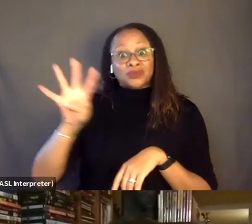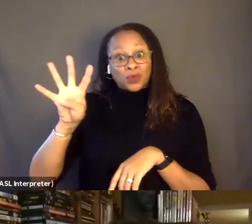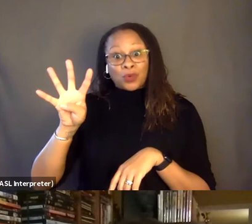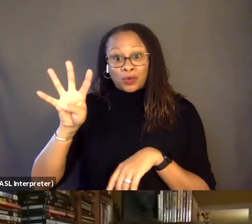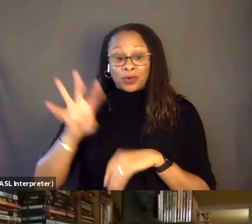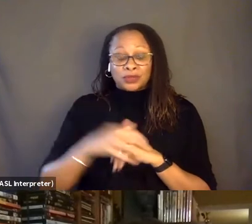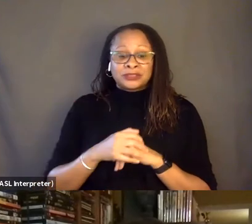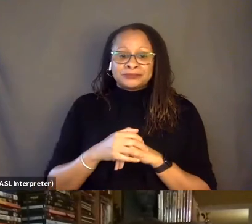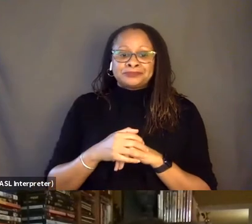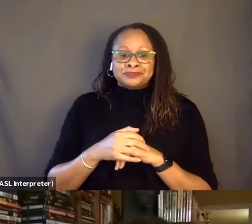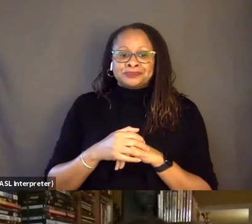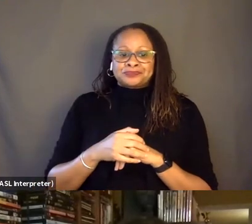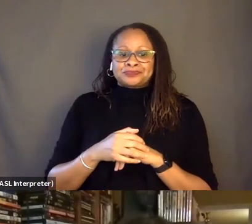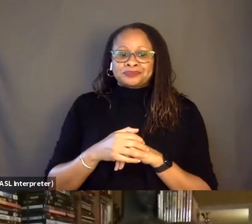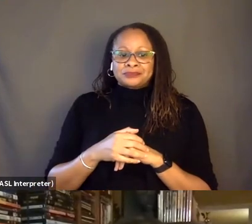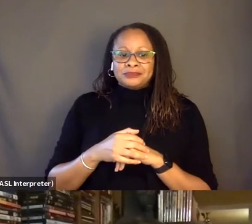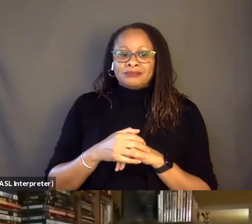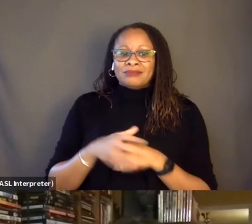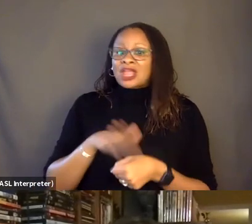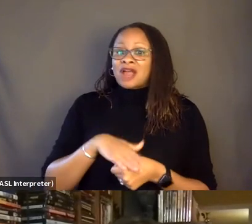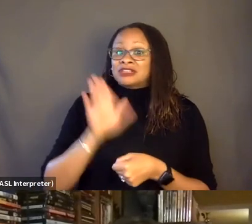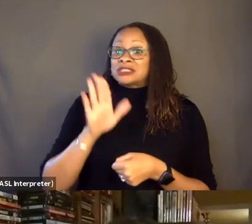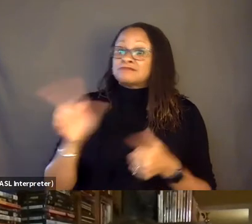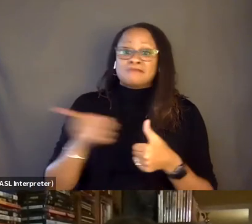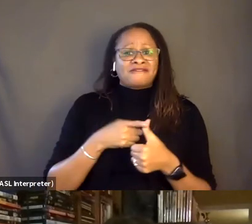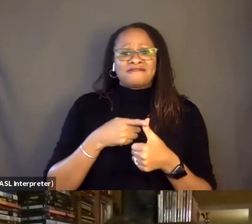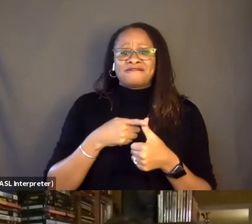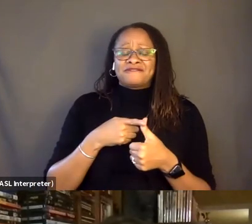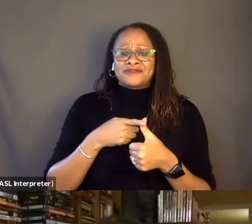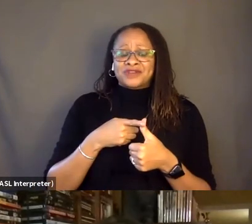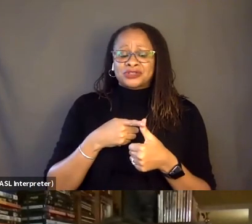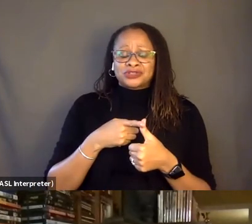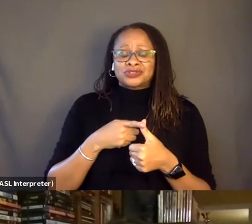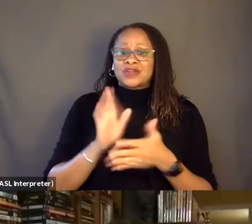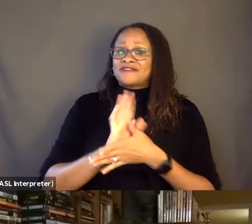I was releasing my very first film, "Imelda," on Imelda Marcos, the documentary.